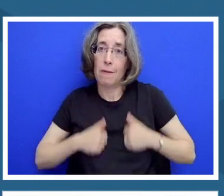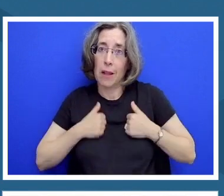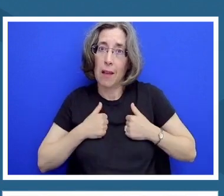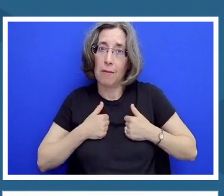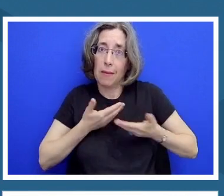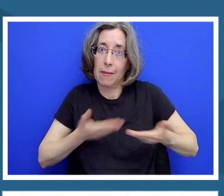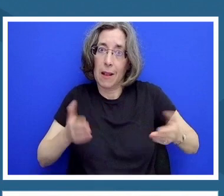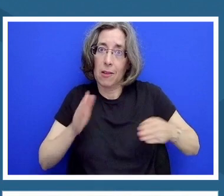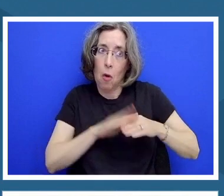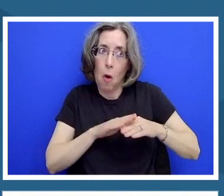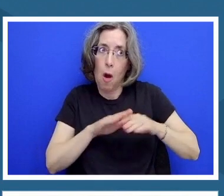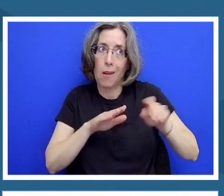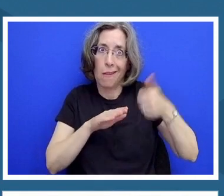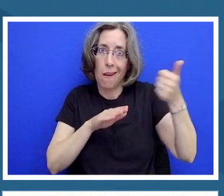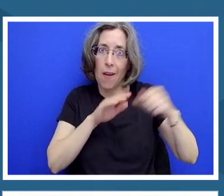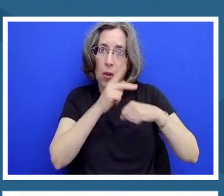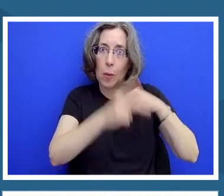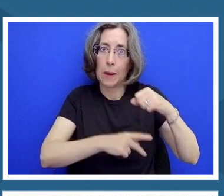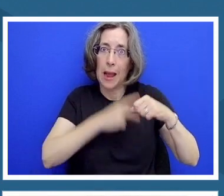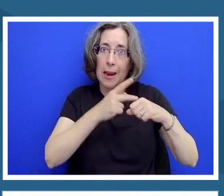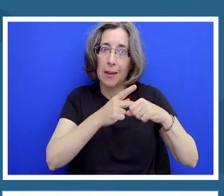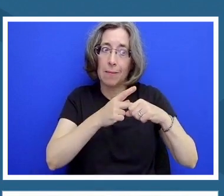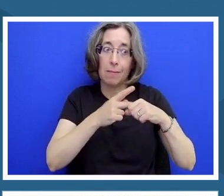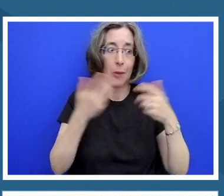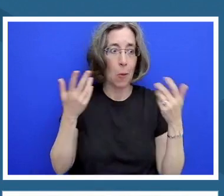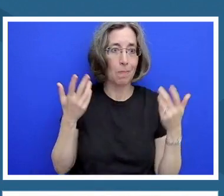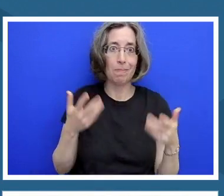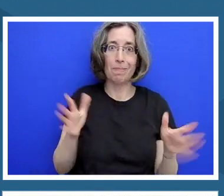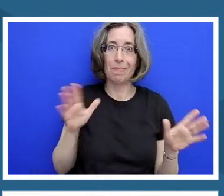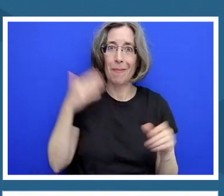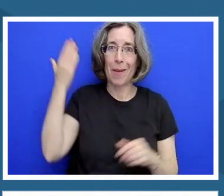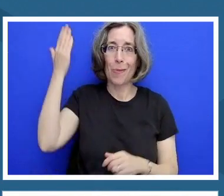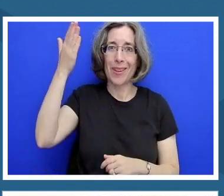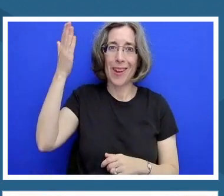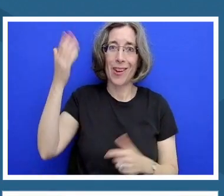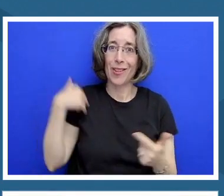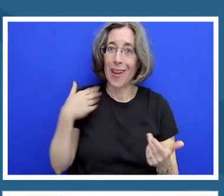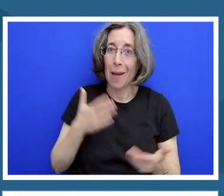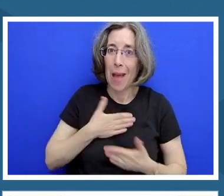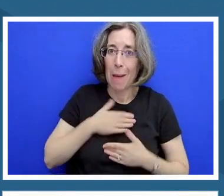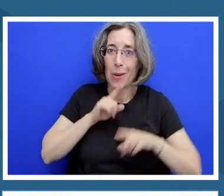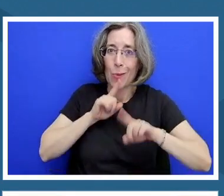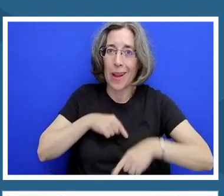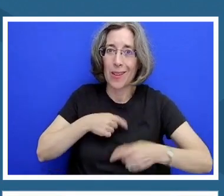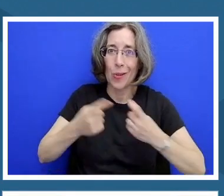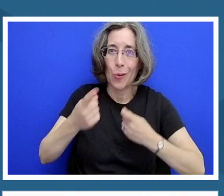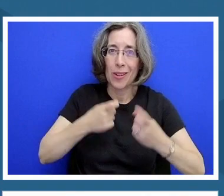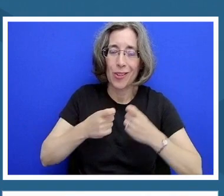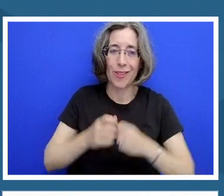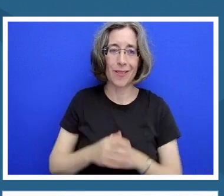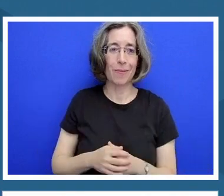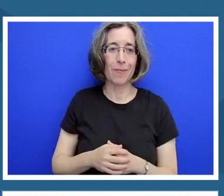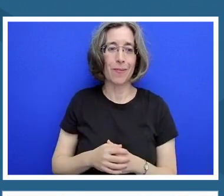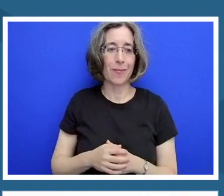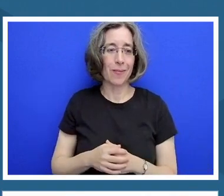know i'm happy to answer questions now thank you mercedes that is incredible